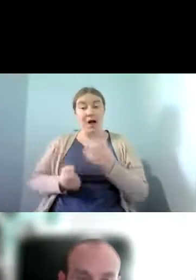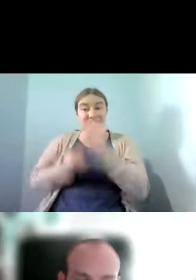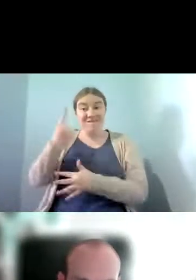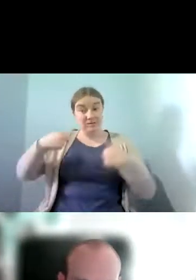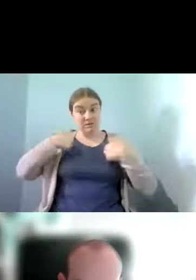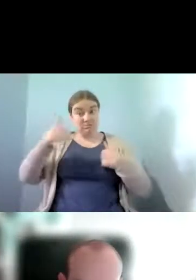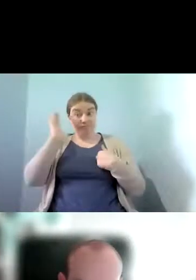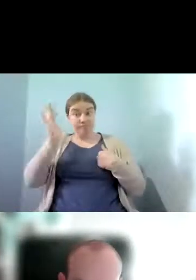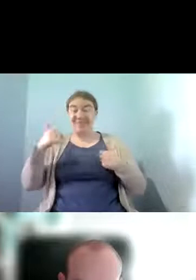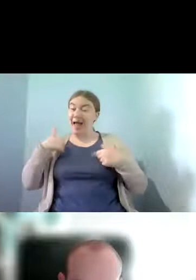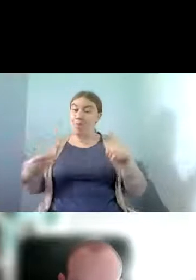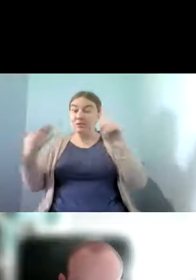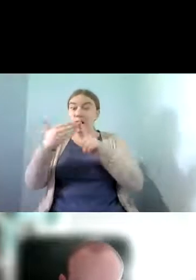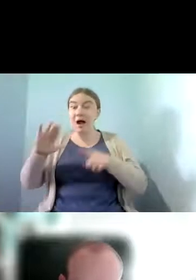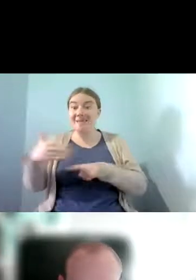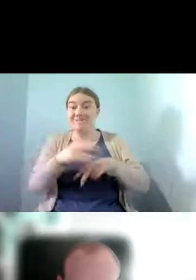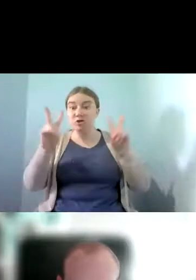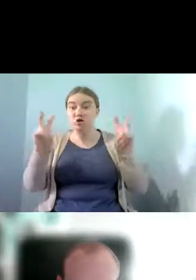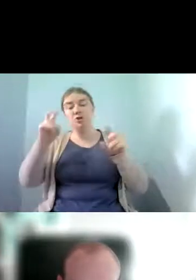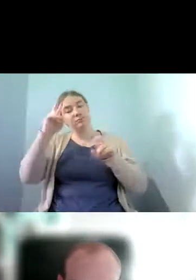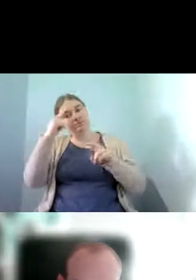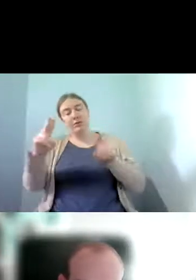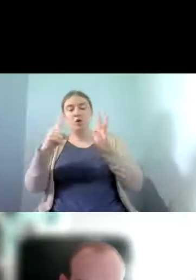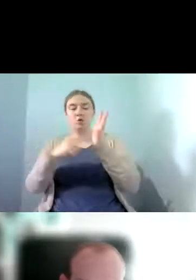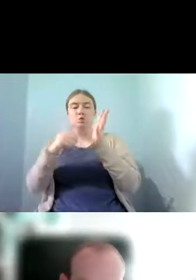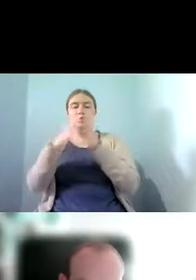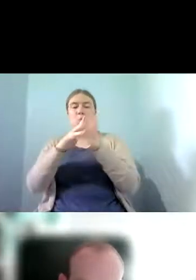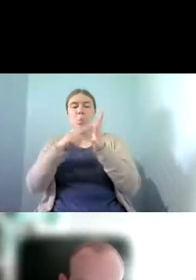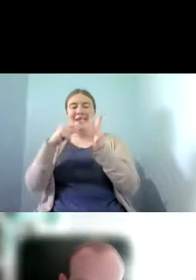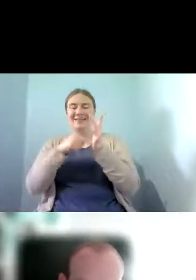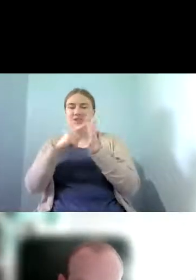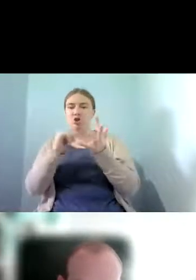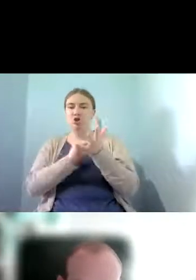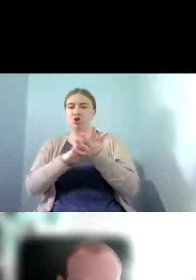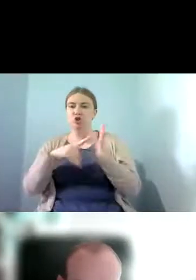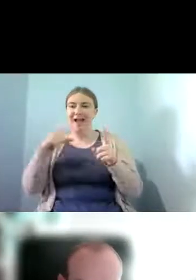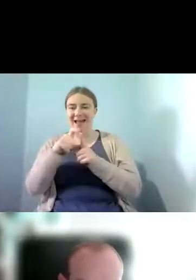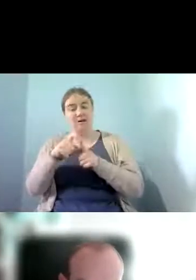fish is called the twaite shad the populations of this fish were devastated by the construction